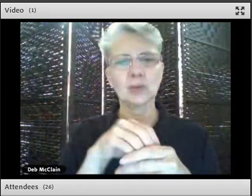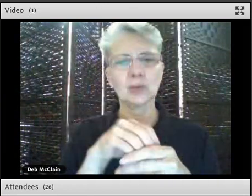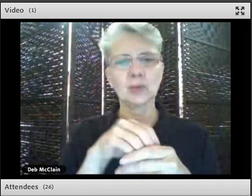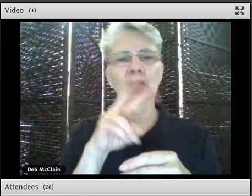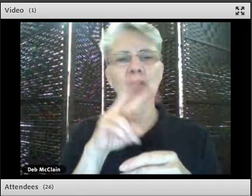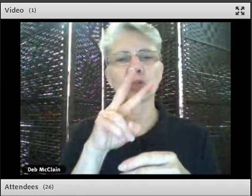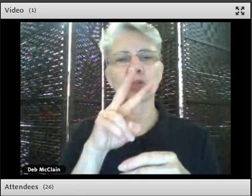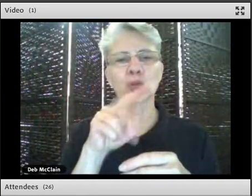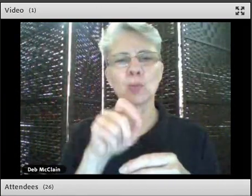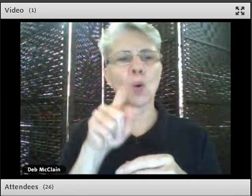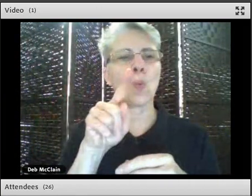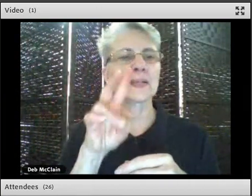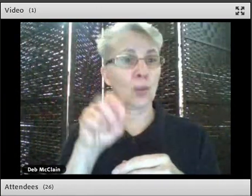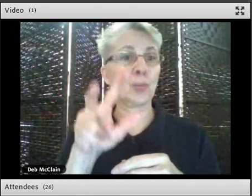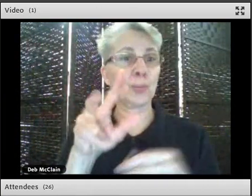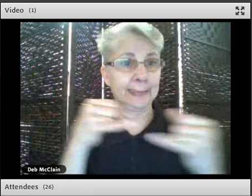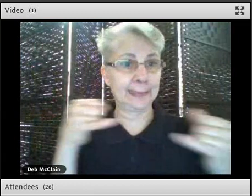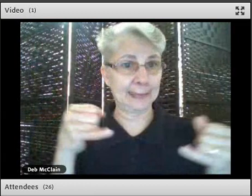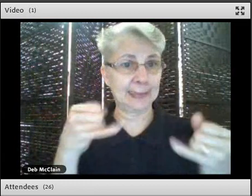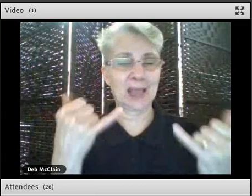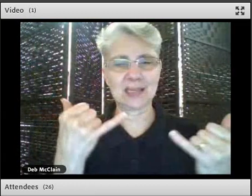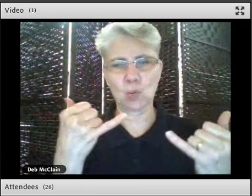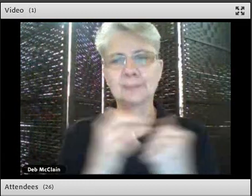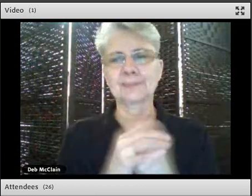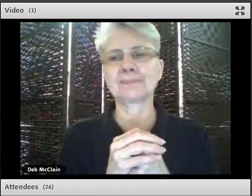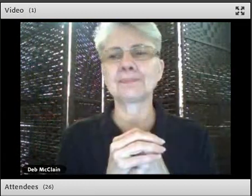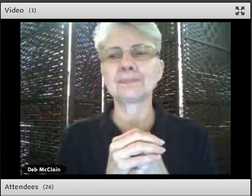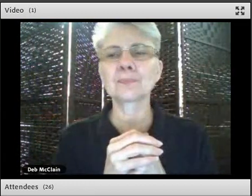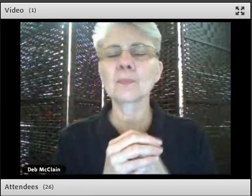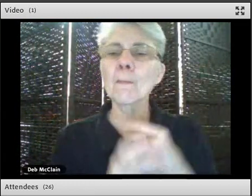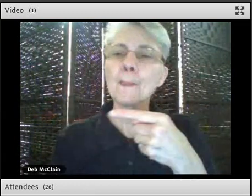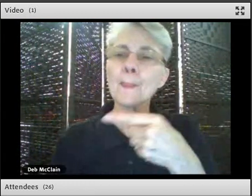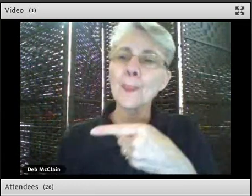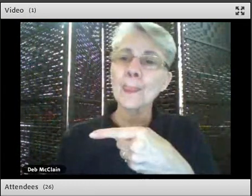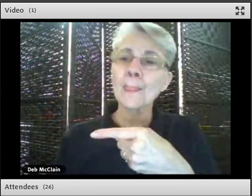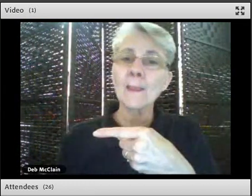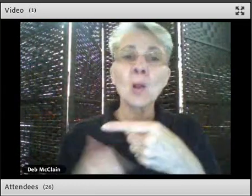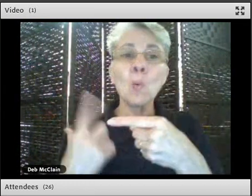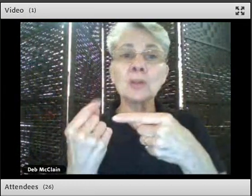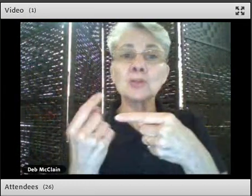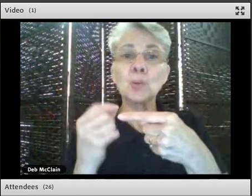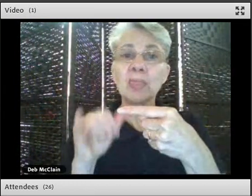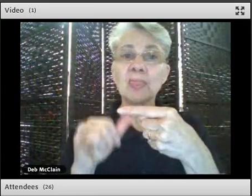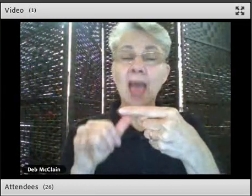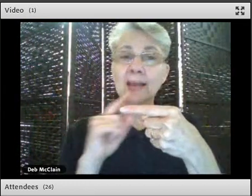So, what we do with those is when we see information about a performer or narrator,